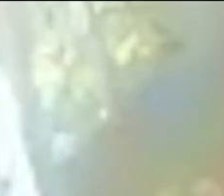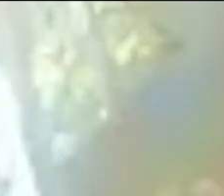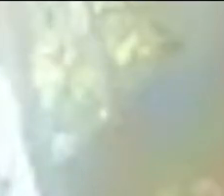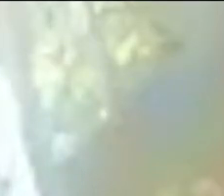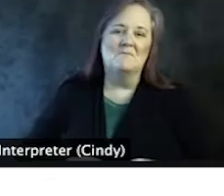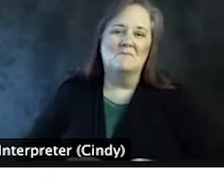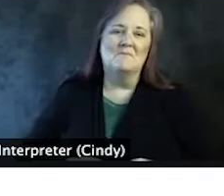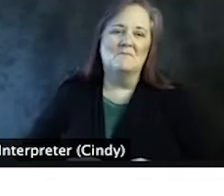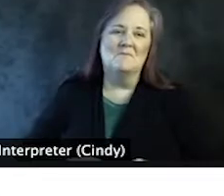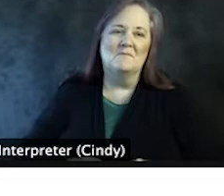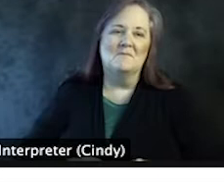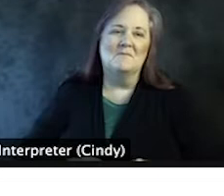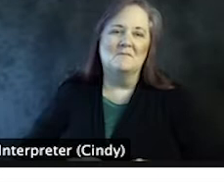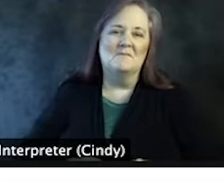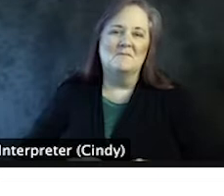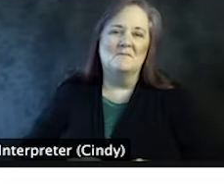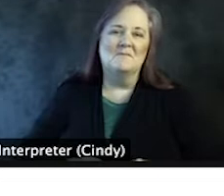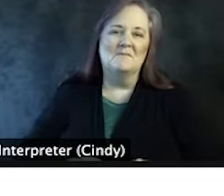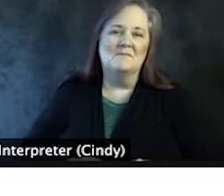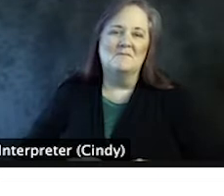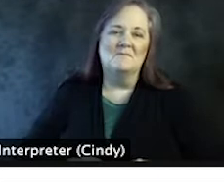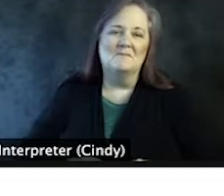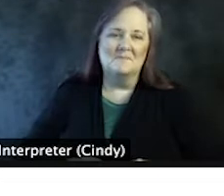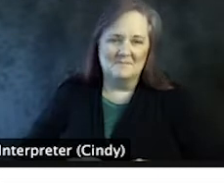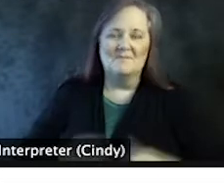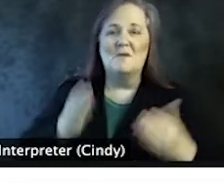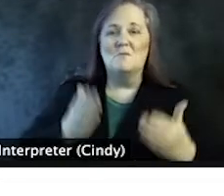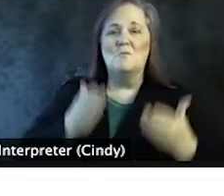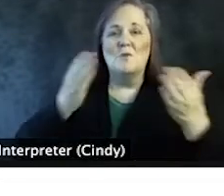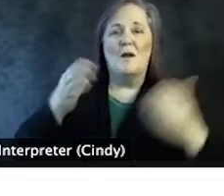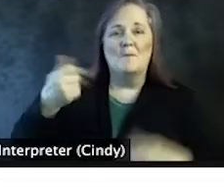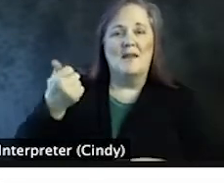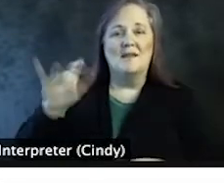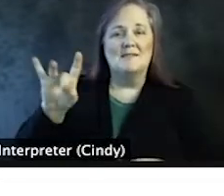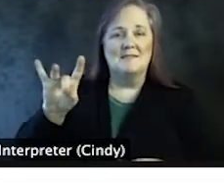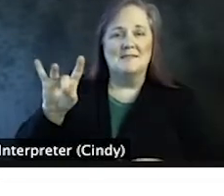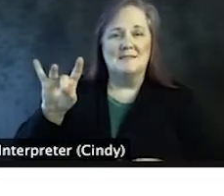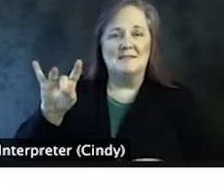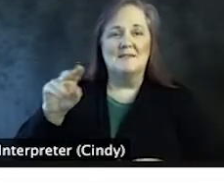As you probably all know, currently, you have to be 18 to vote.